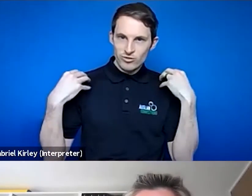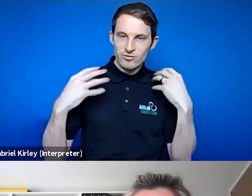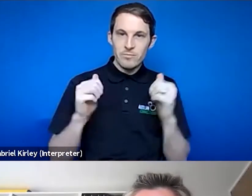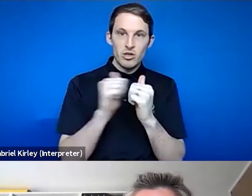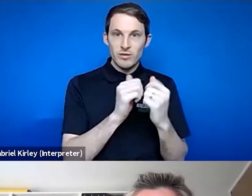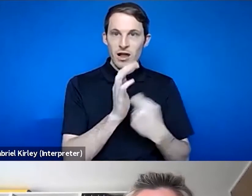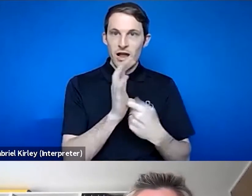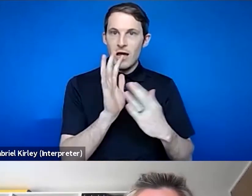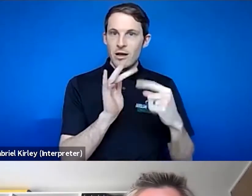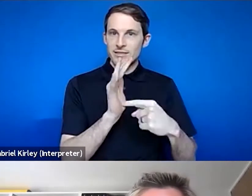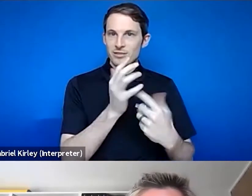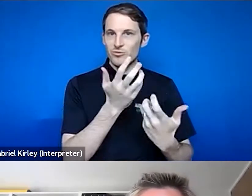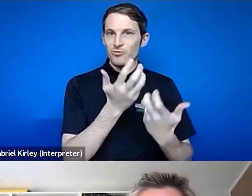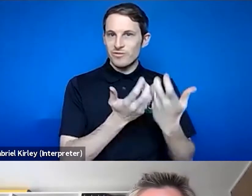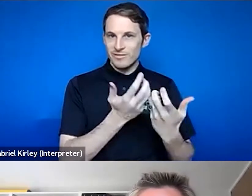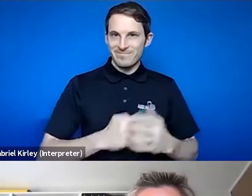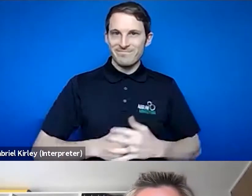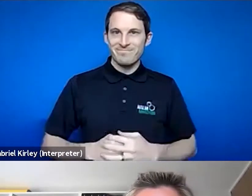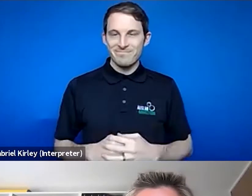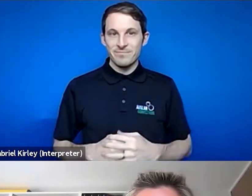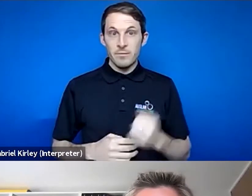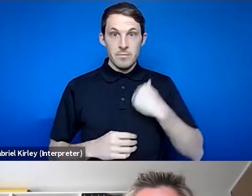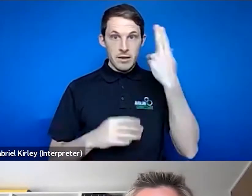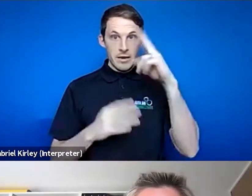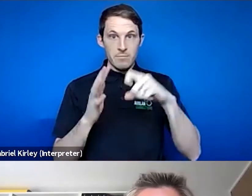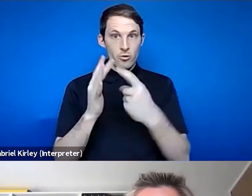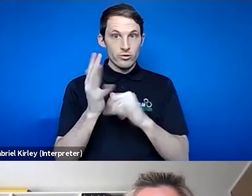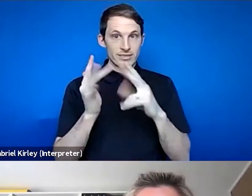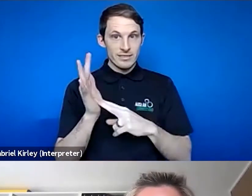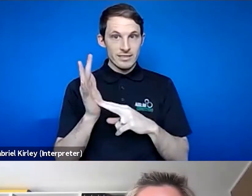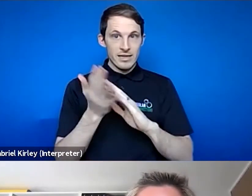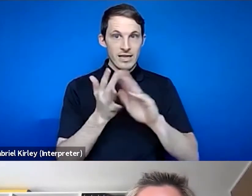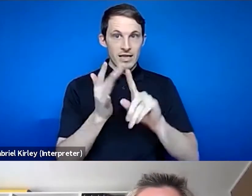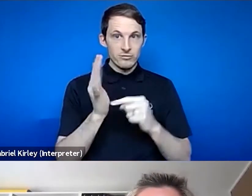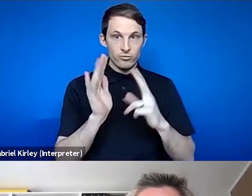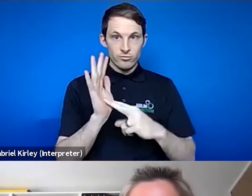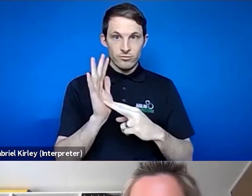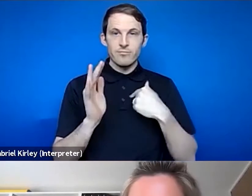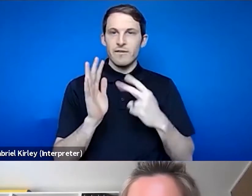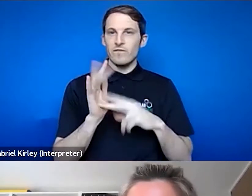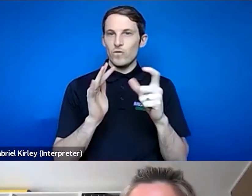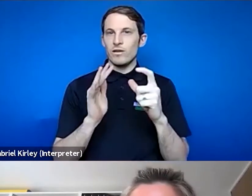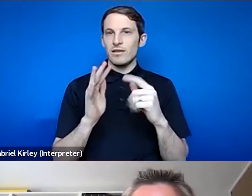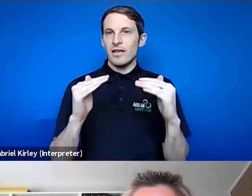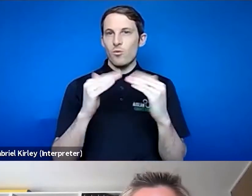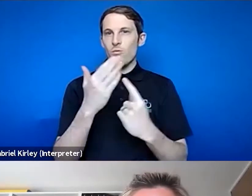with RMIT University. My name is Kristen Hilton and I'm Victoria's Equal Opportunity and Human